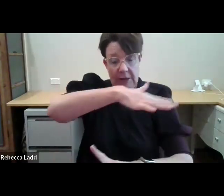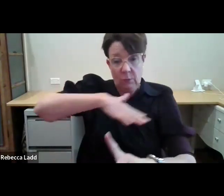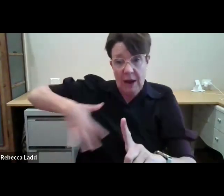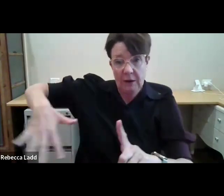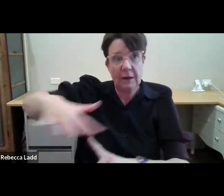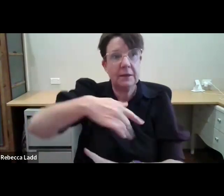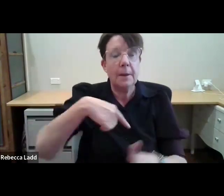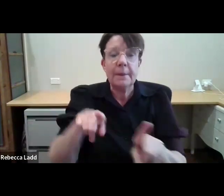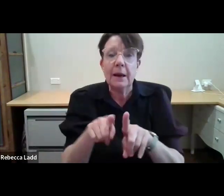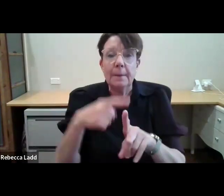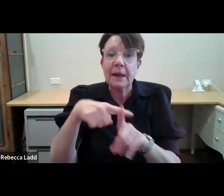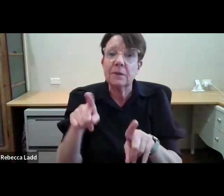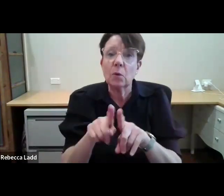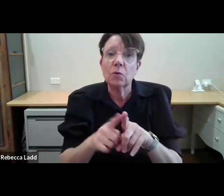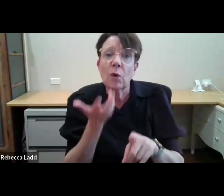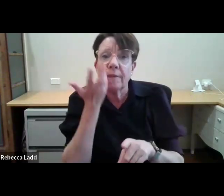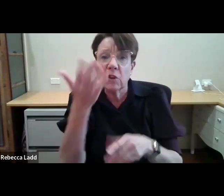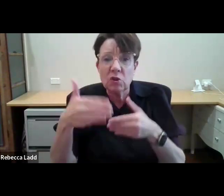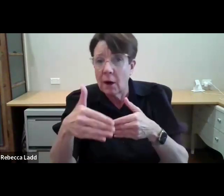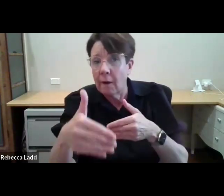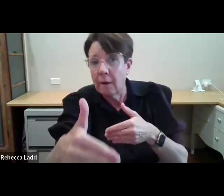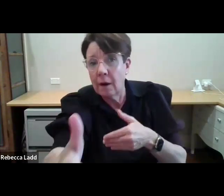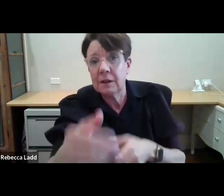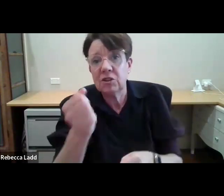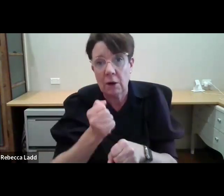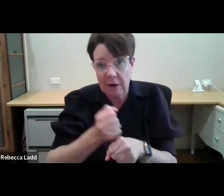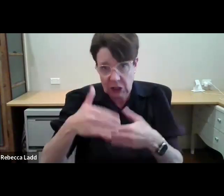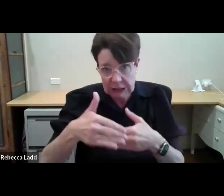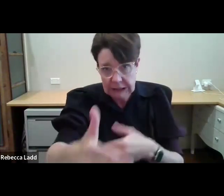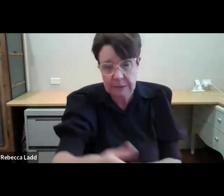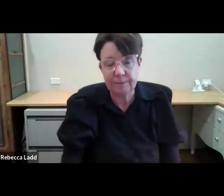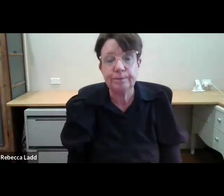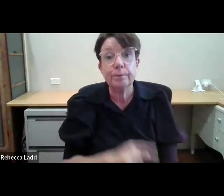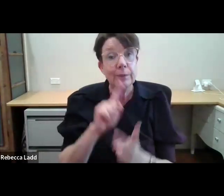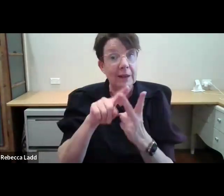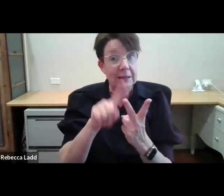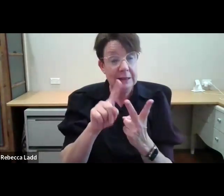our positions to our supporters, funders, potential supporters and potential funders about what we stand for.